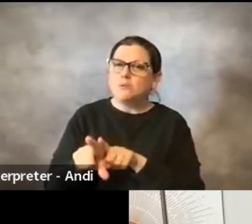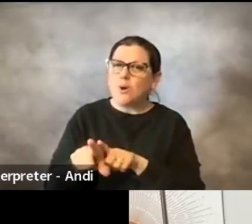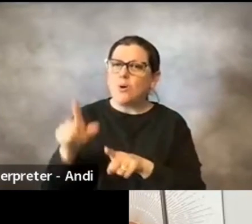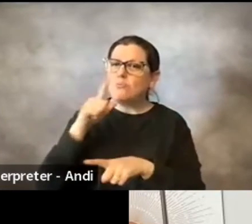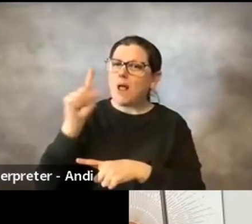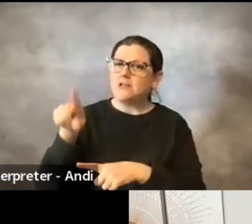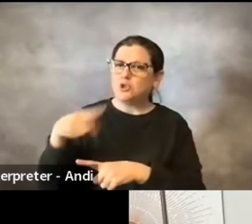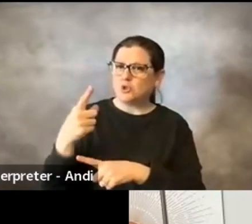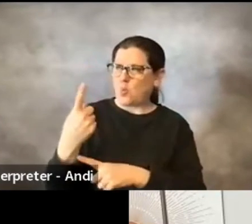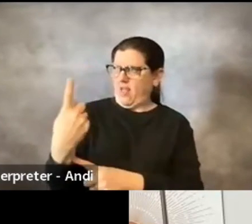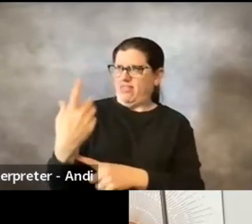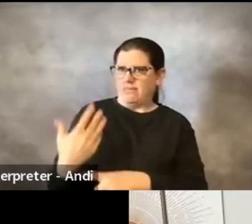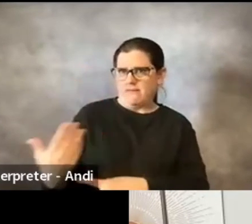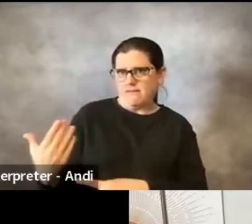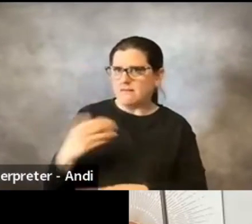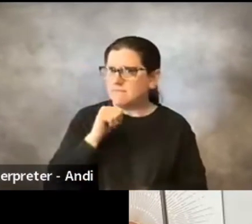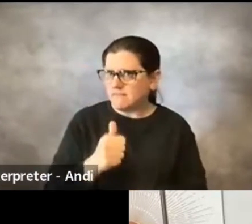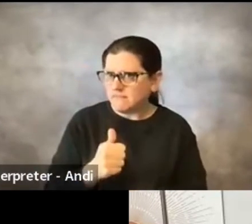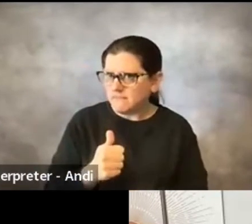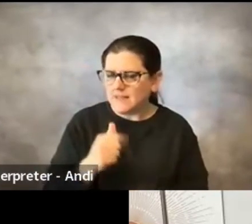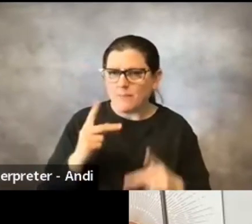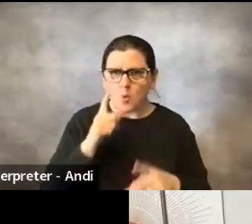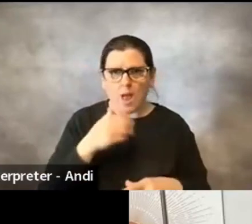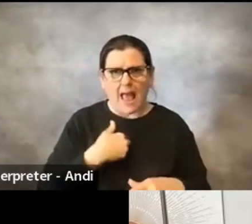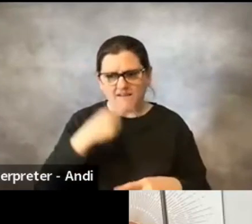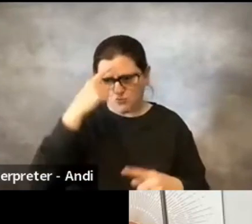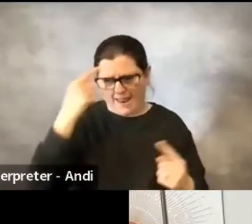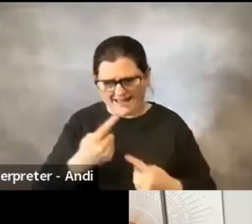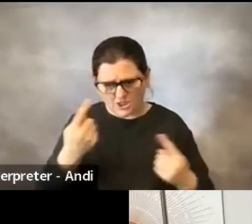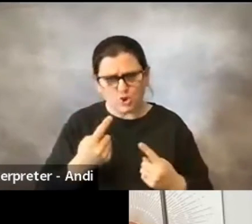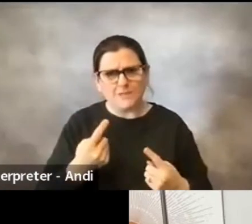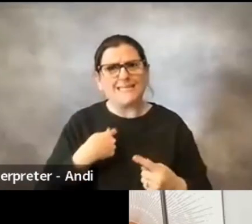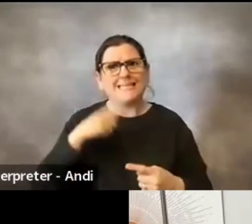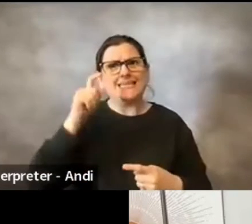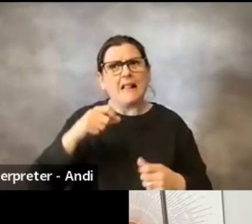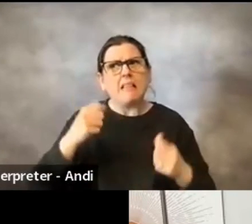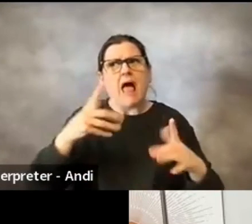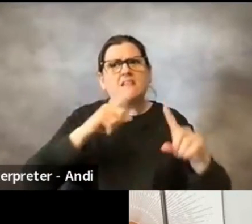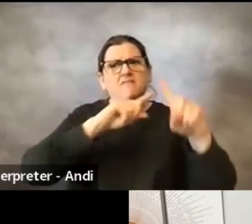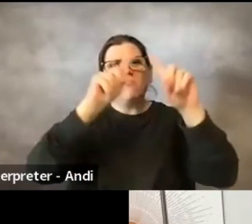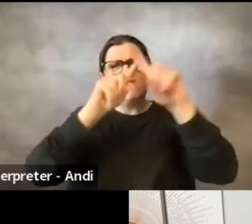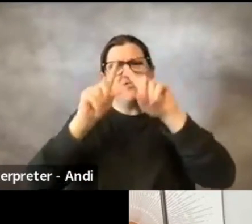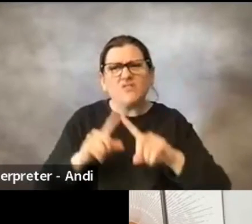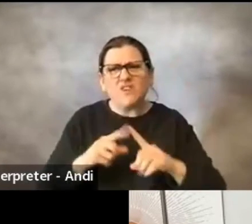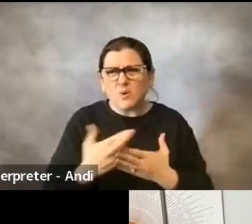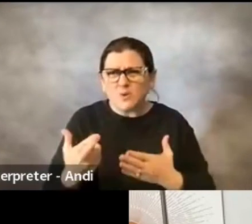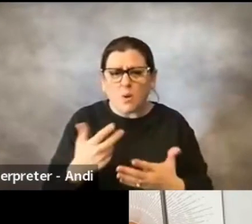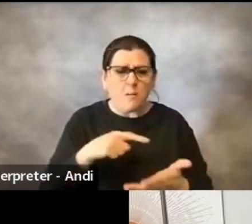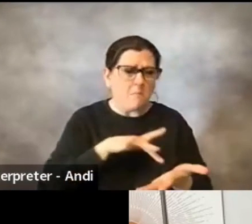one thing. I mean, people who sustained a brain injury need lots of different resources. They could be medical, that could be behavioral health. It